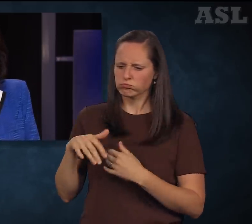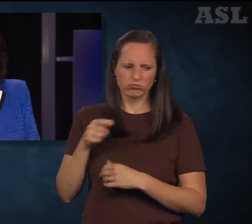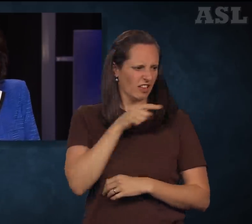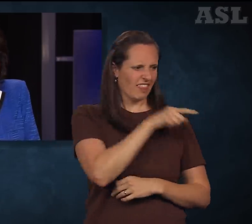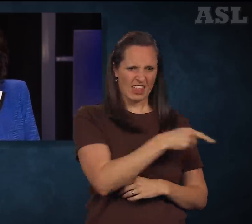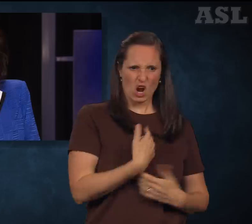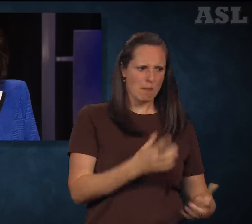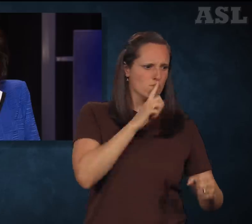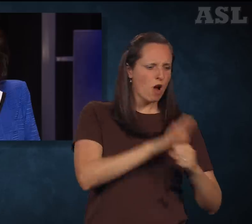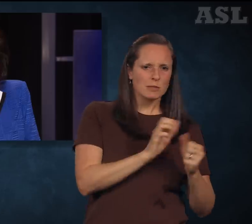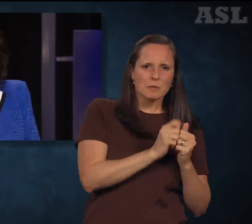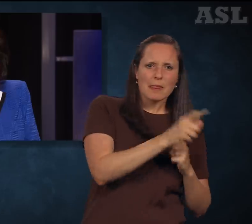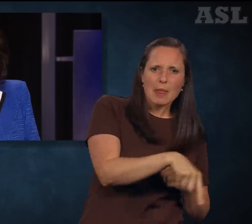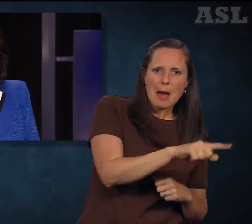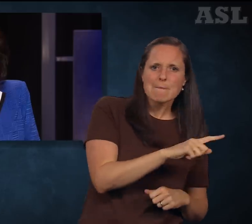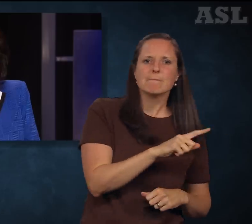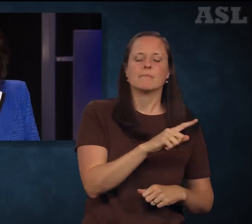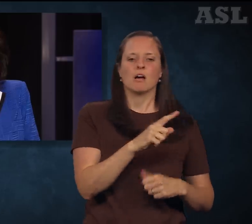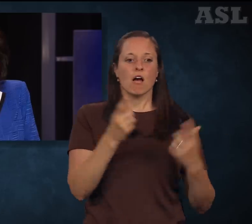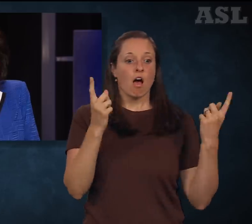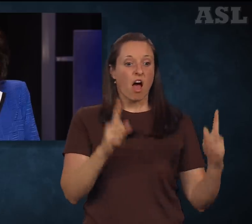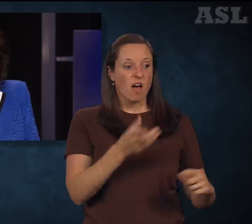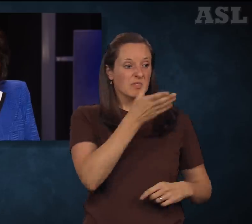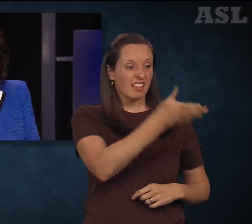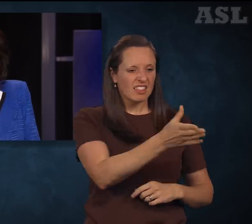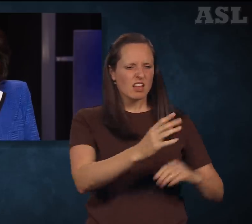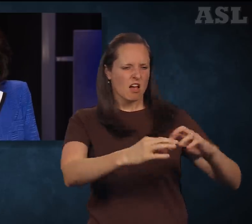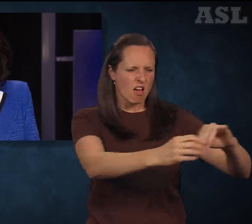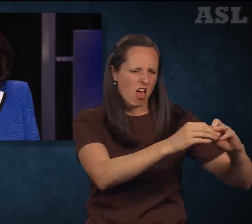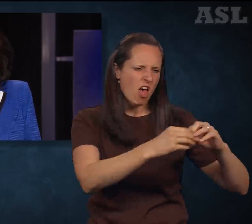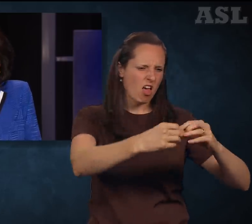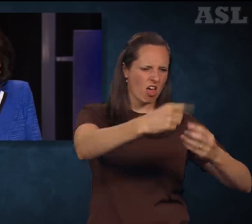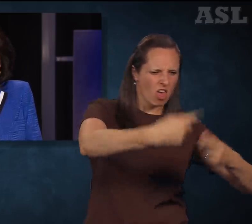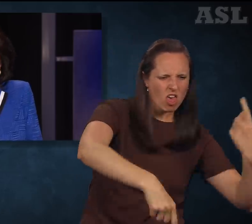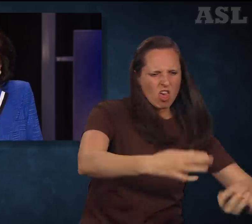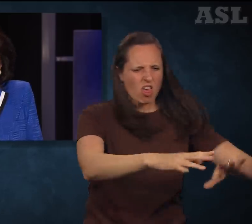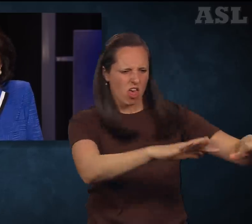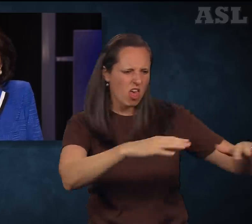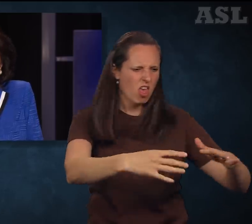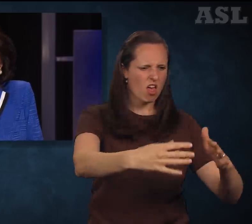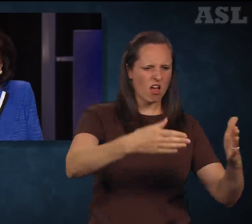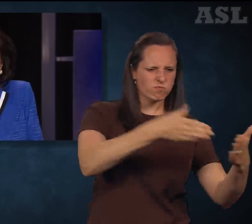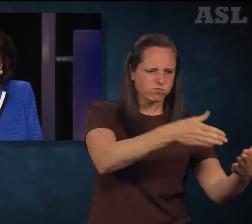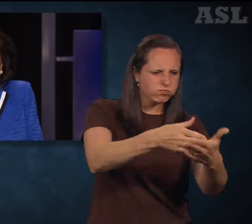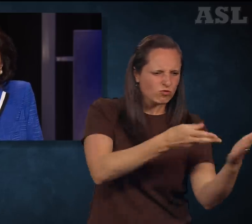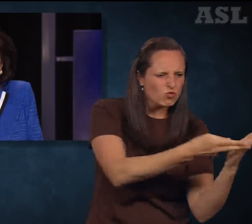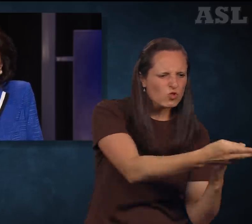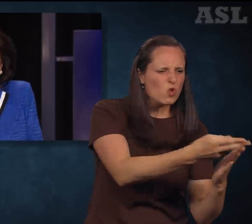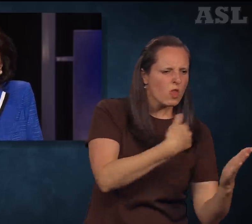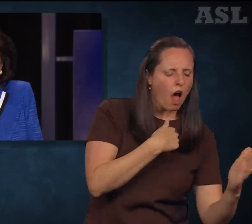TEACHERS; IF YOU COULD SEE YOURSELF COURAGEOUSLY